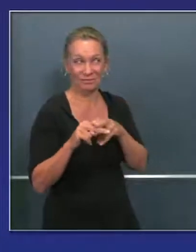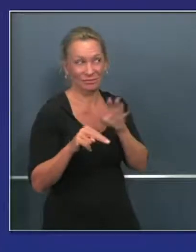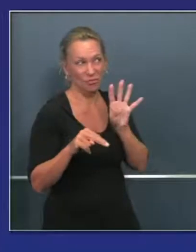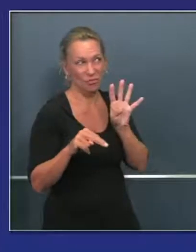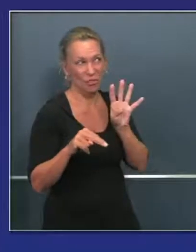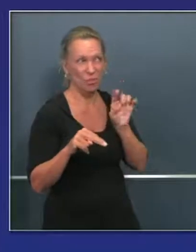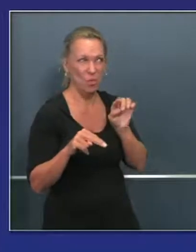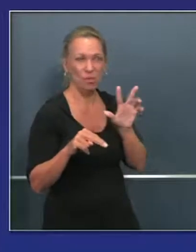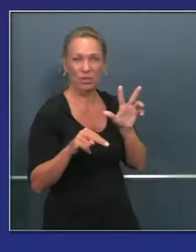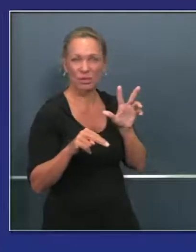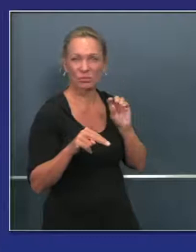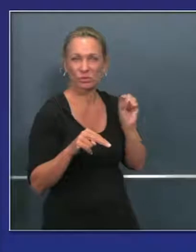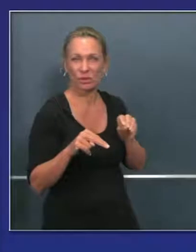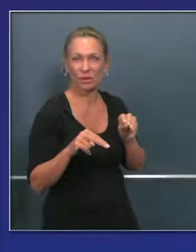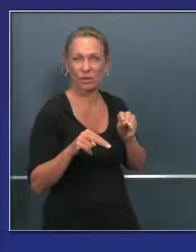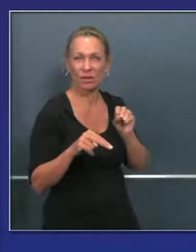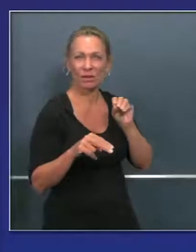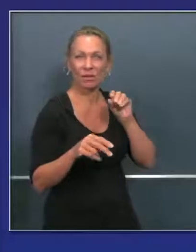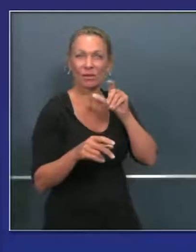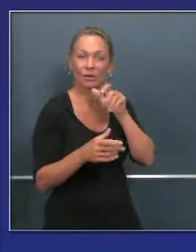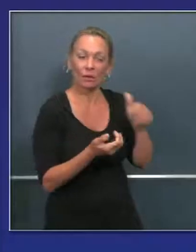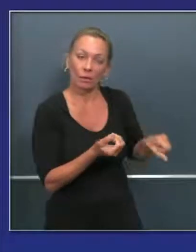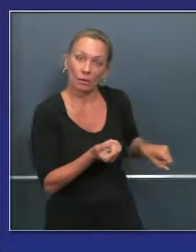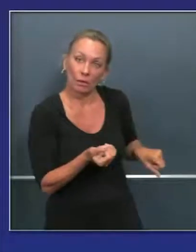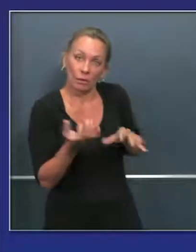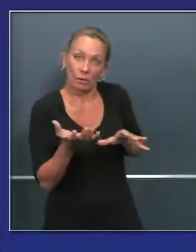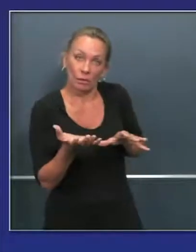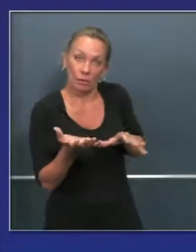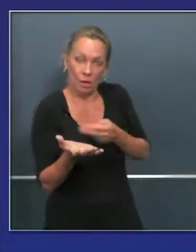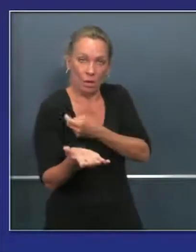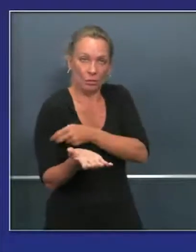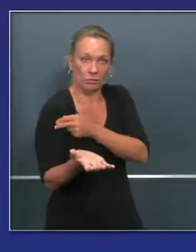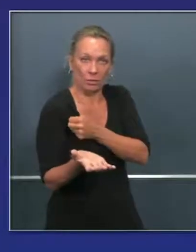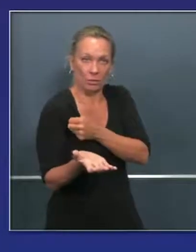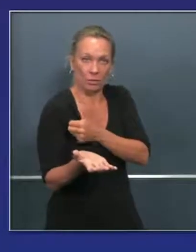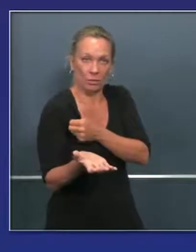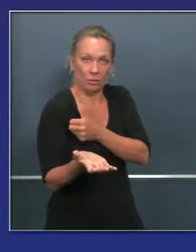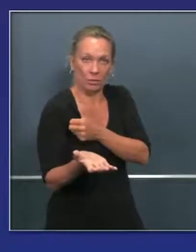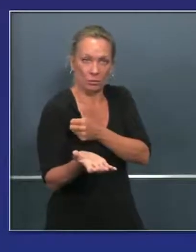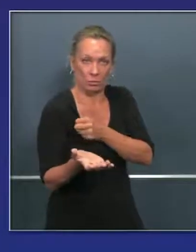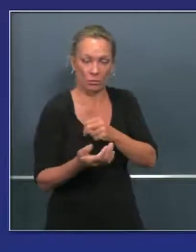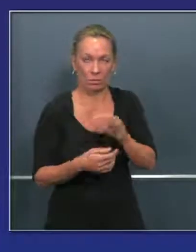of our total capacity as a system our capacity absorb this and I just want again to take a